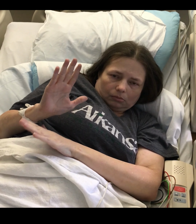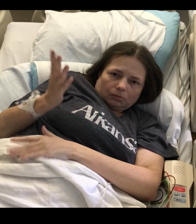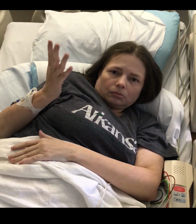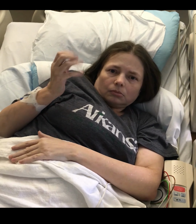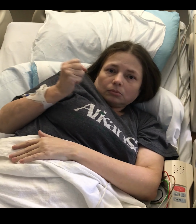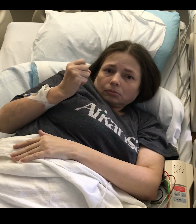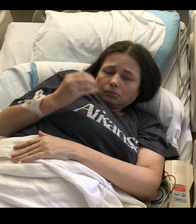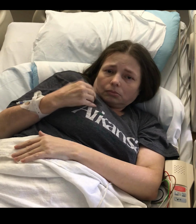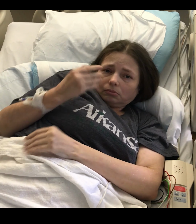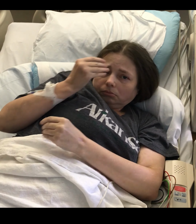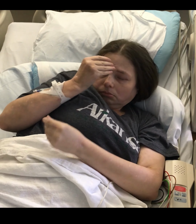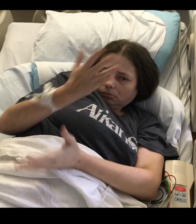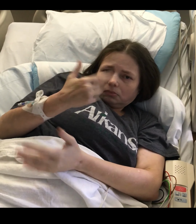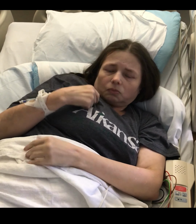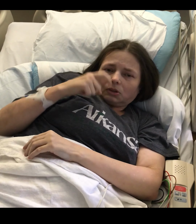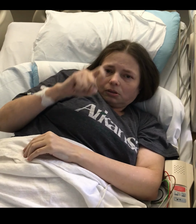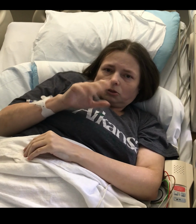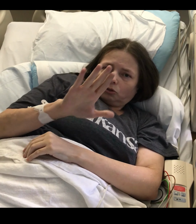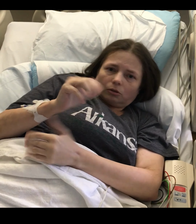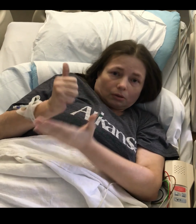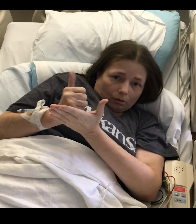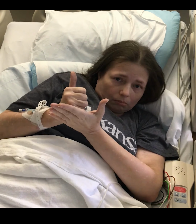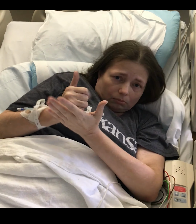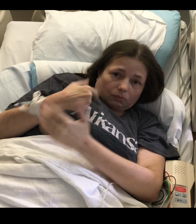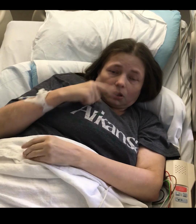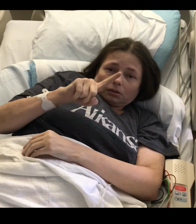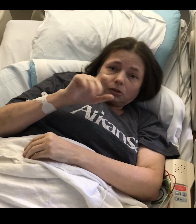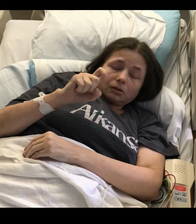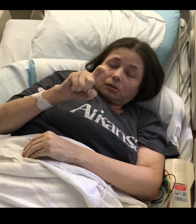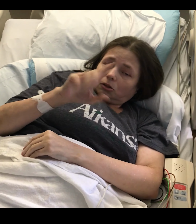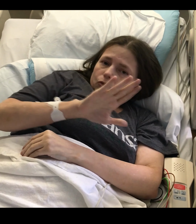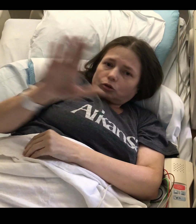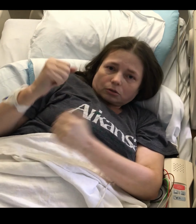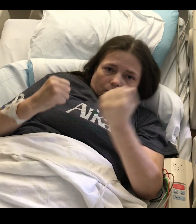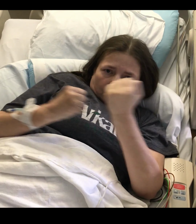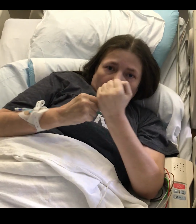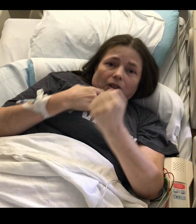So, I am letting you know now... I need your help. Your support.